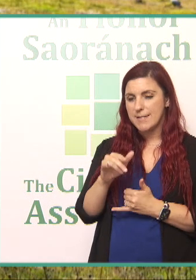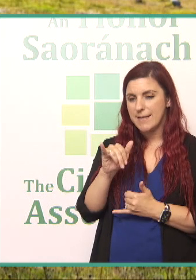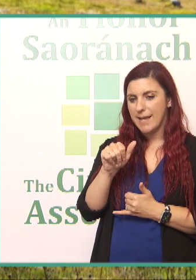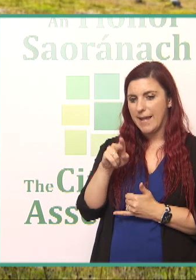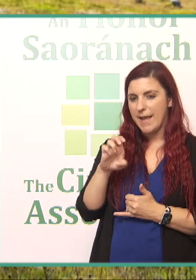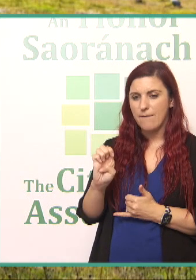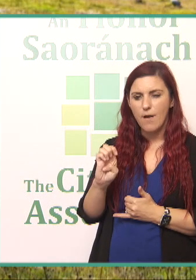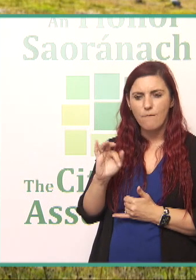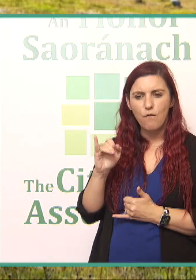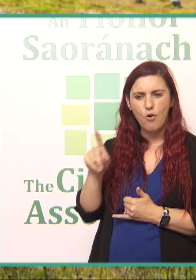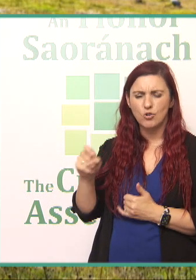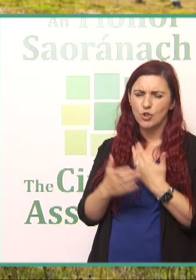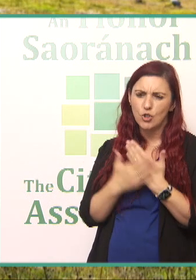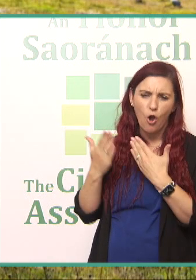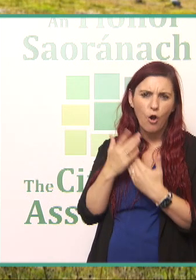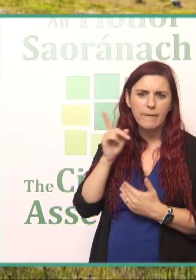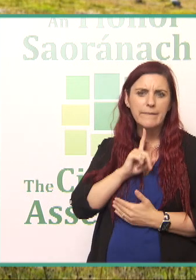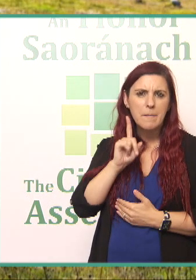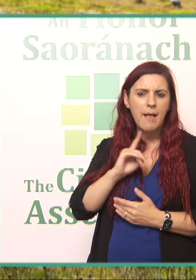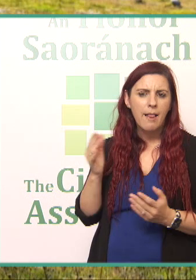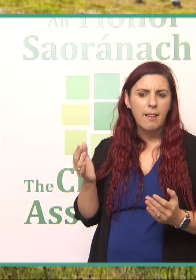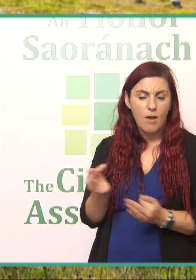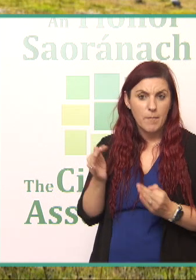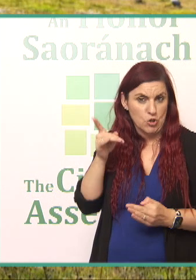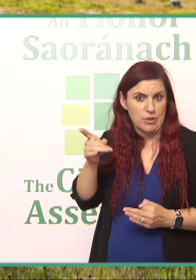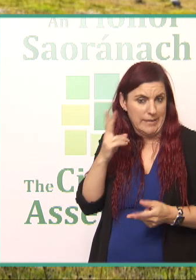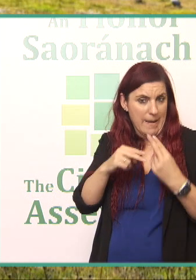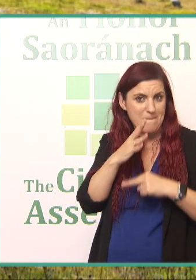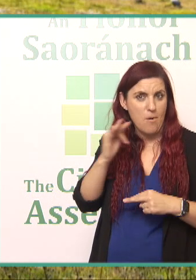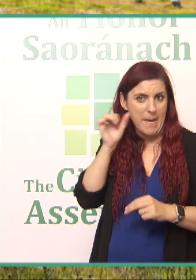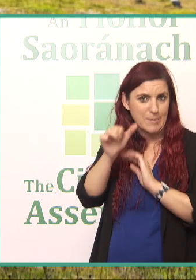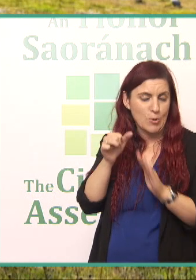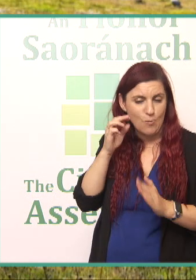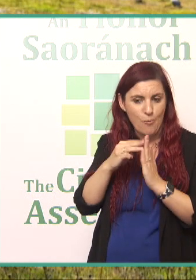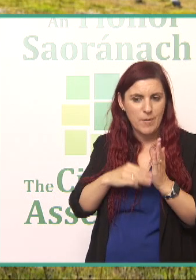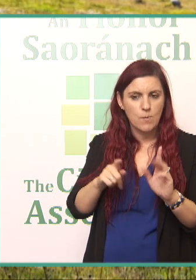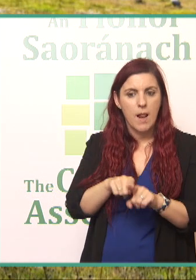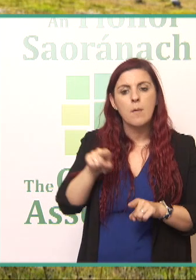female farmer and an early graduate of our burn experts program and if it took um the public up